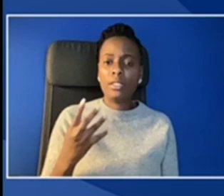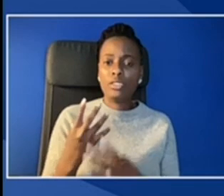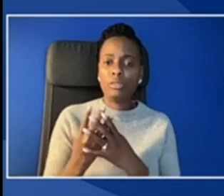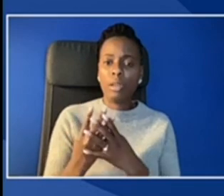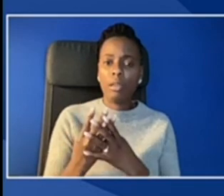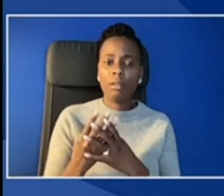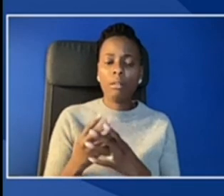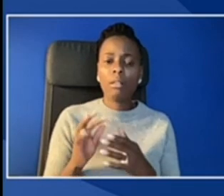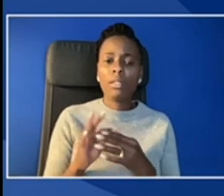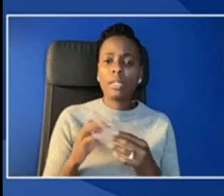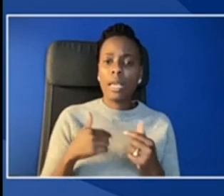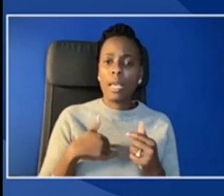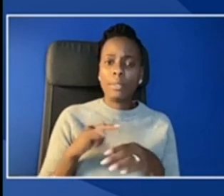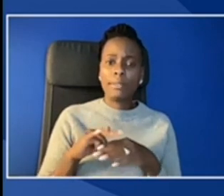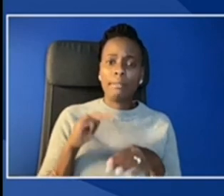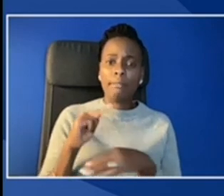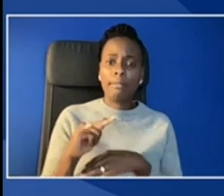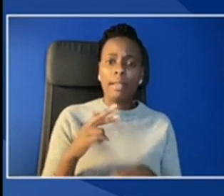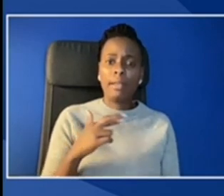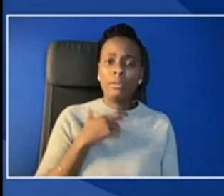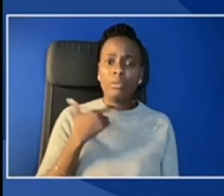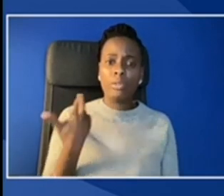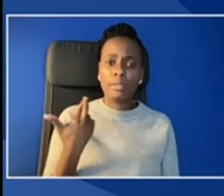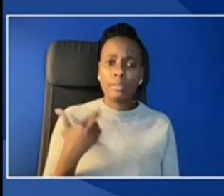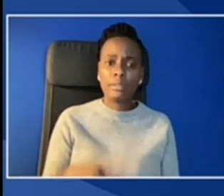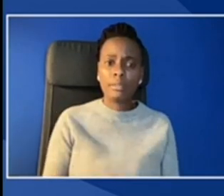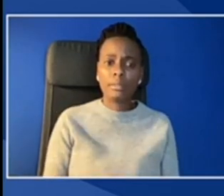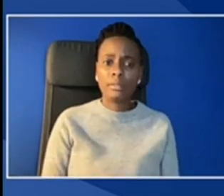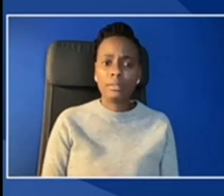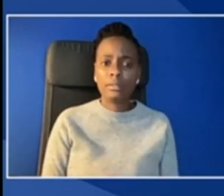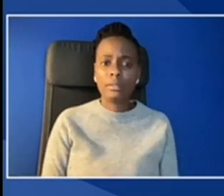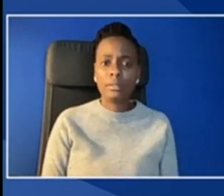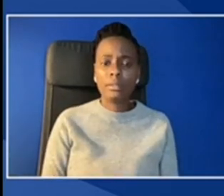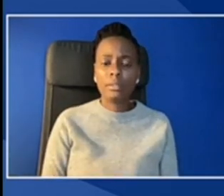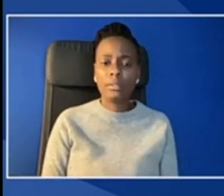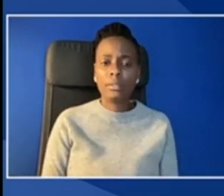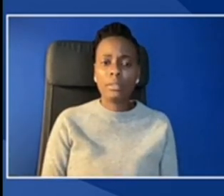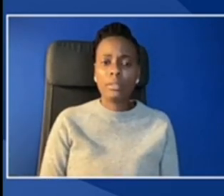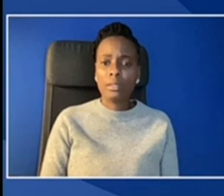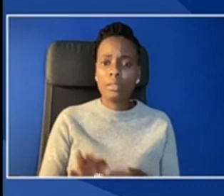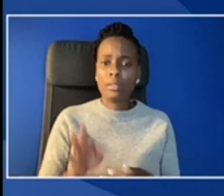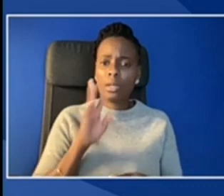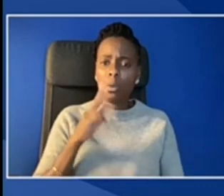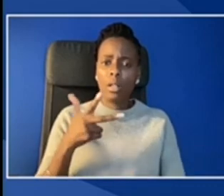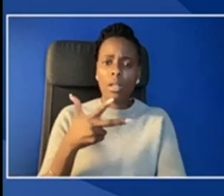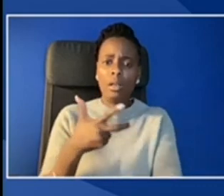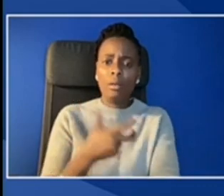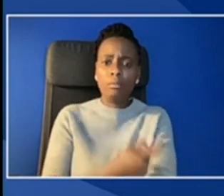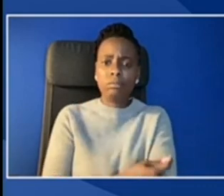They told me that they were going to inject this into my arm, which they did.